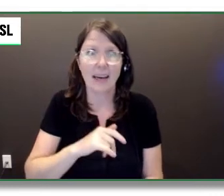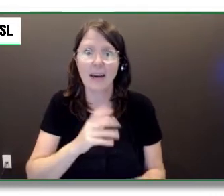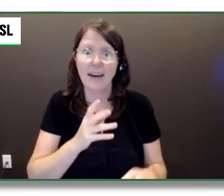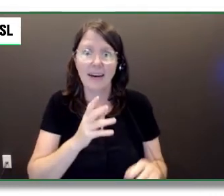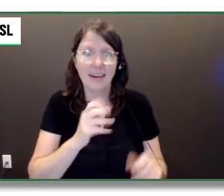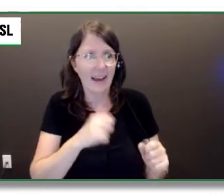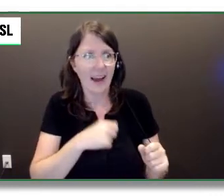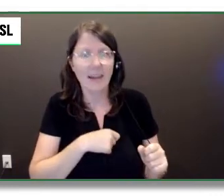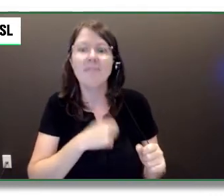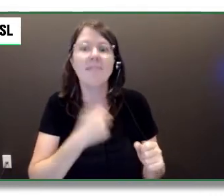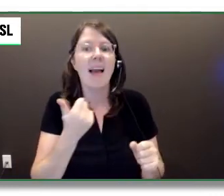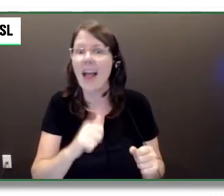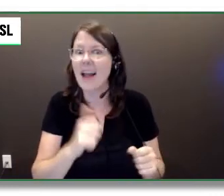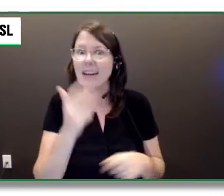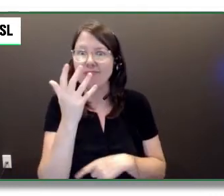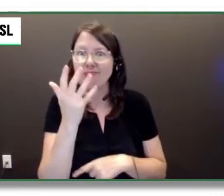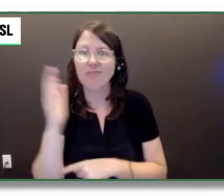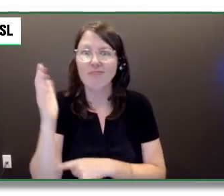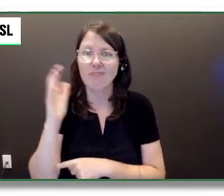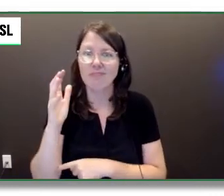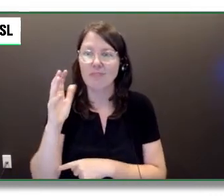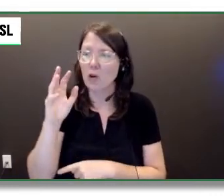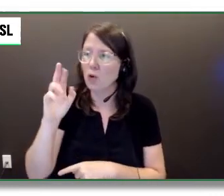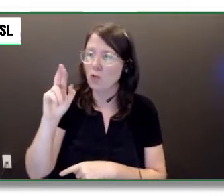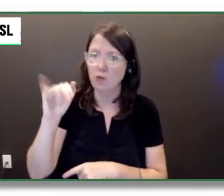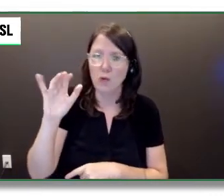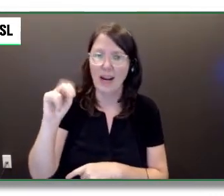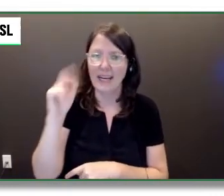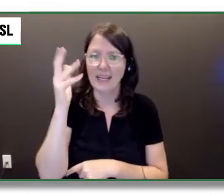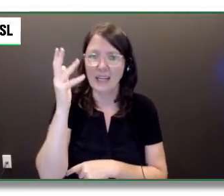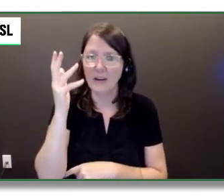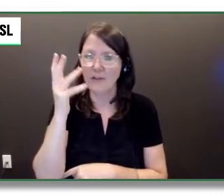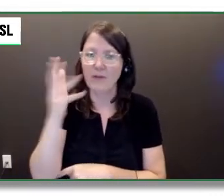on illegal deforestation and animal poaching and bio-acoustic monitoring